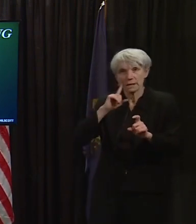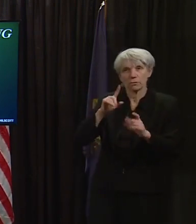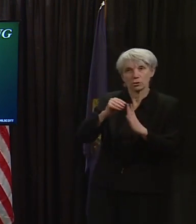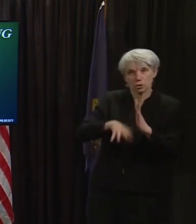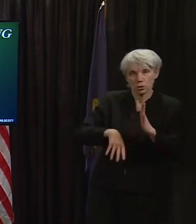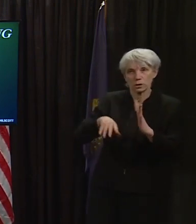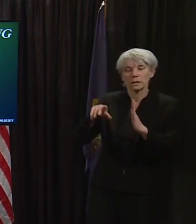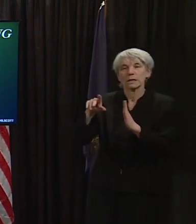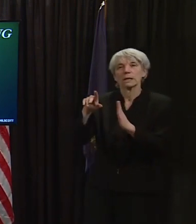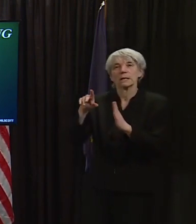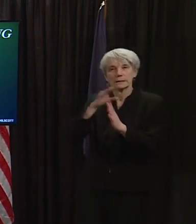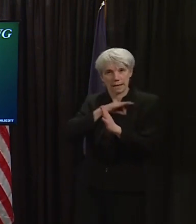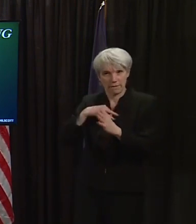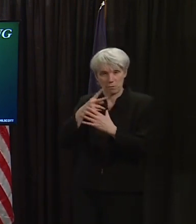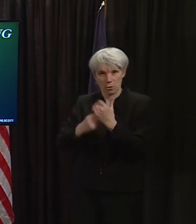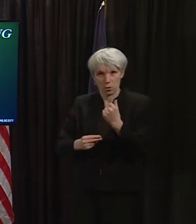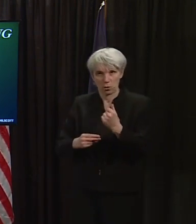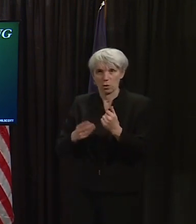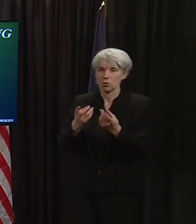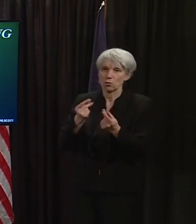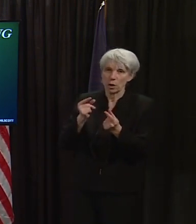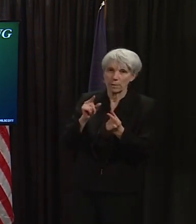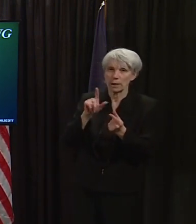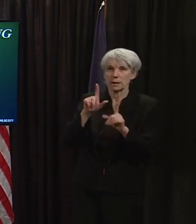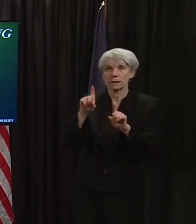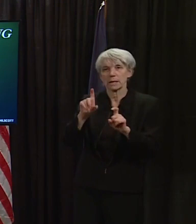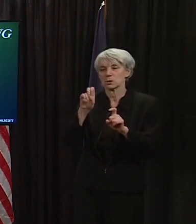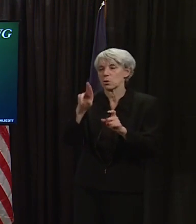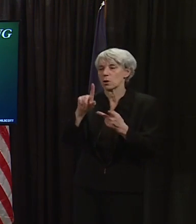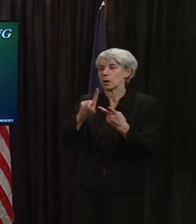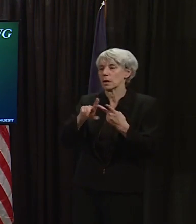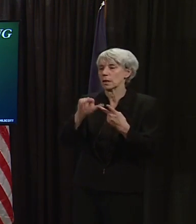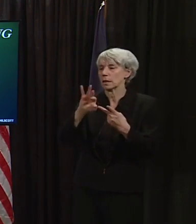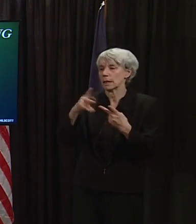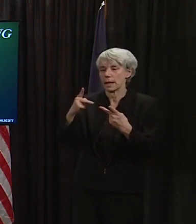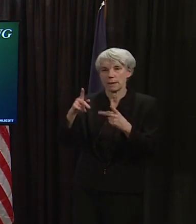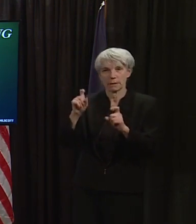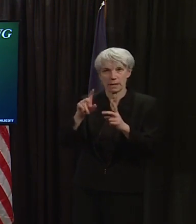rapid antigen tests or lamp tests. They should continue to have the ability to